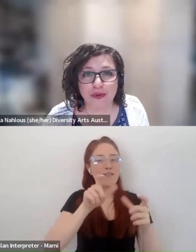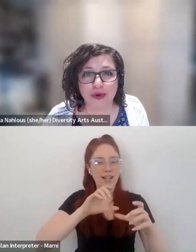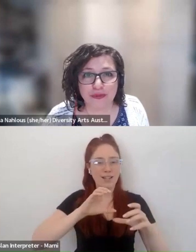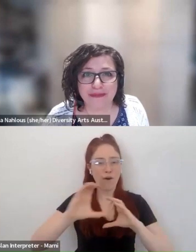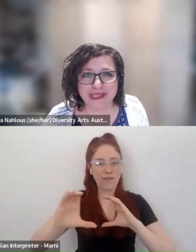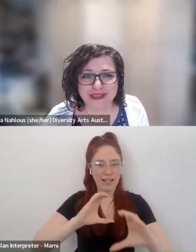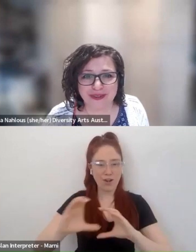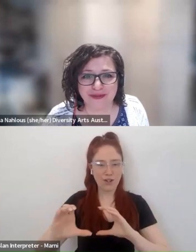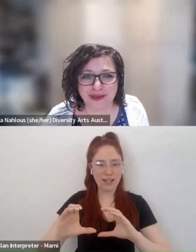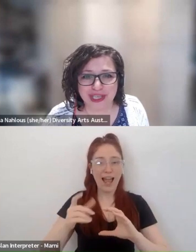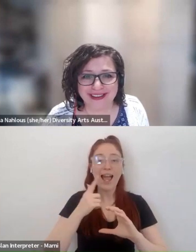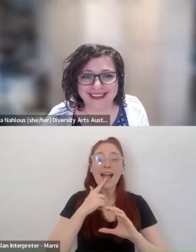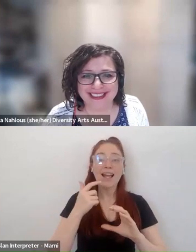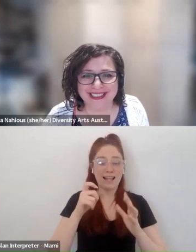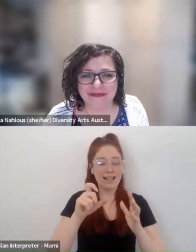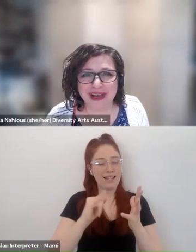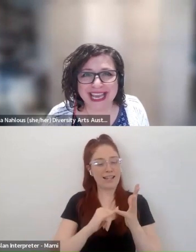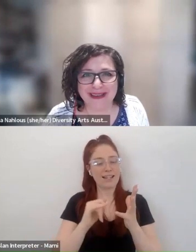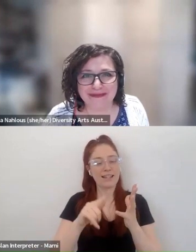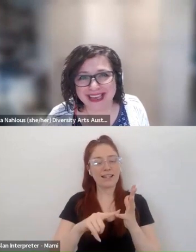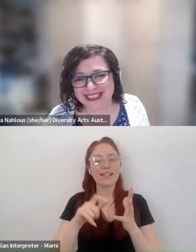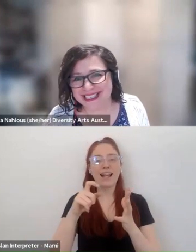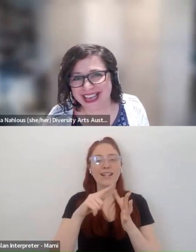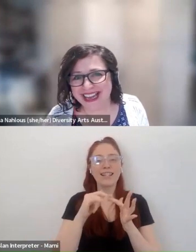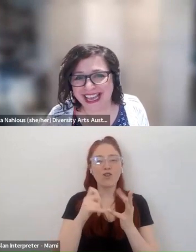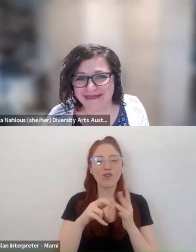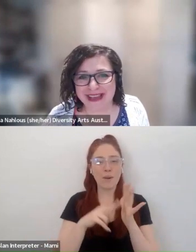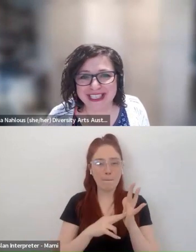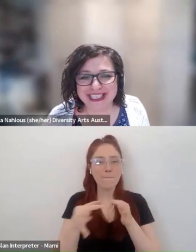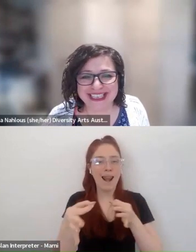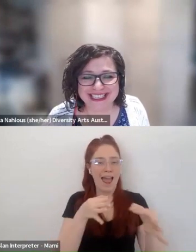board members of the future? My name as Adelaide mentioned is